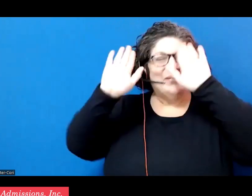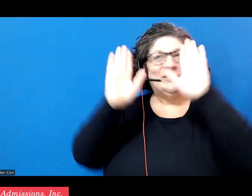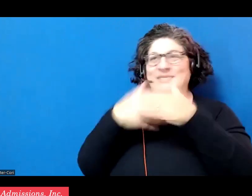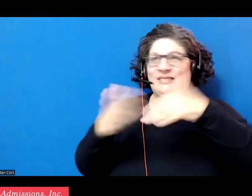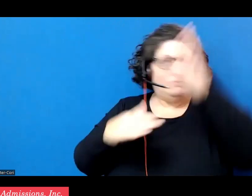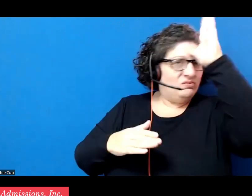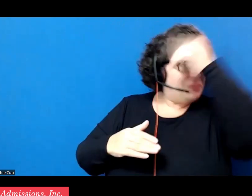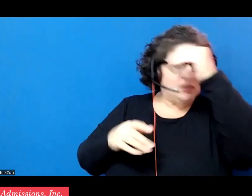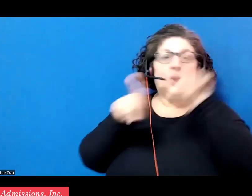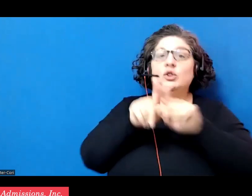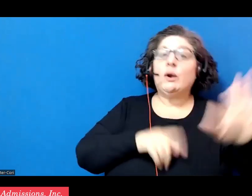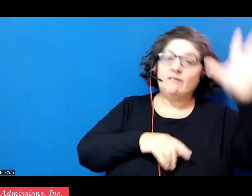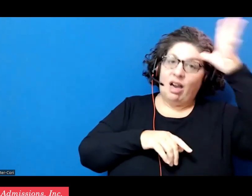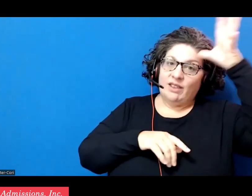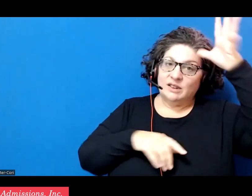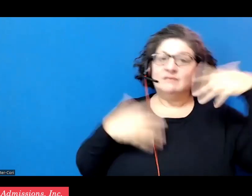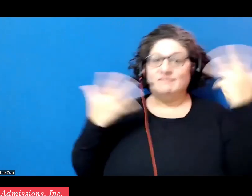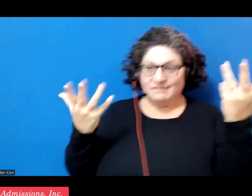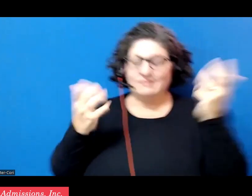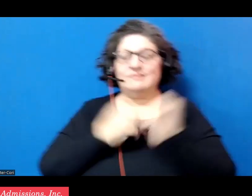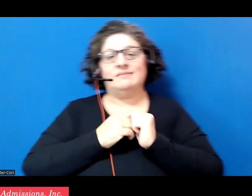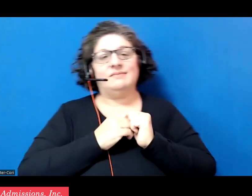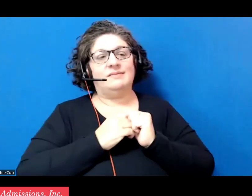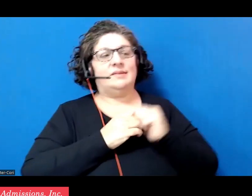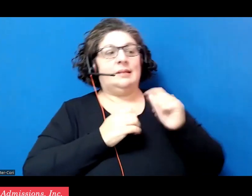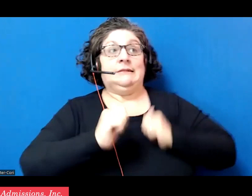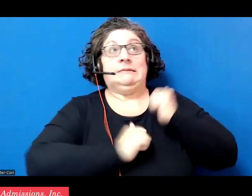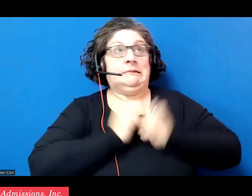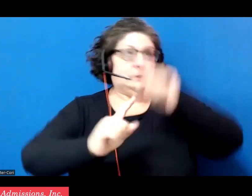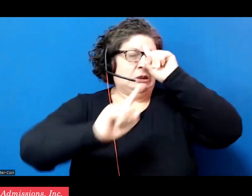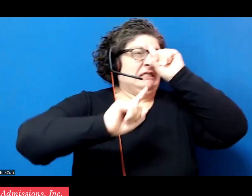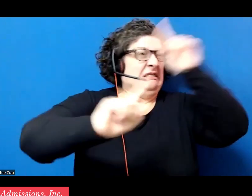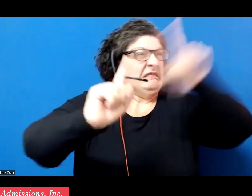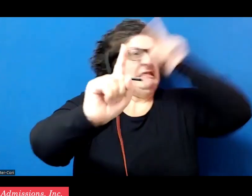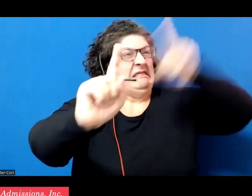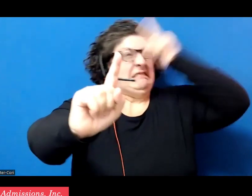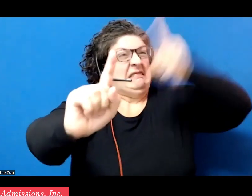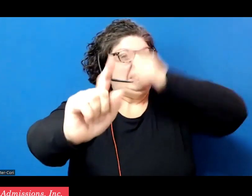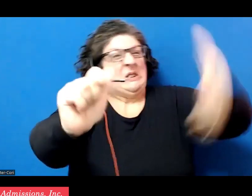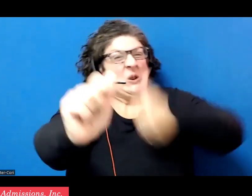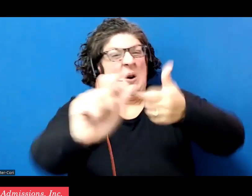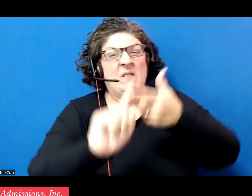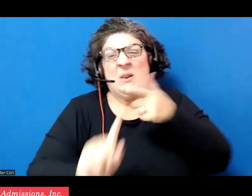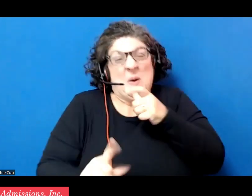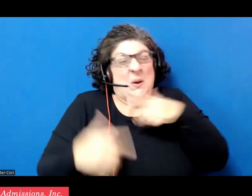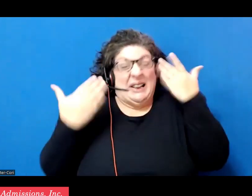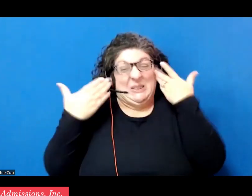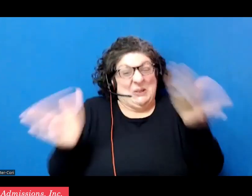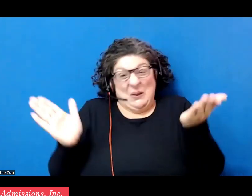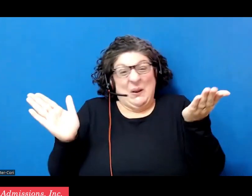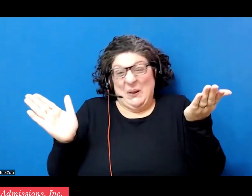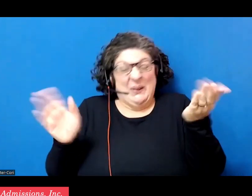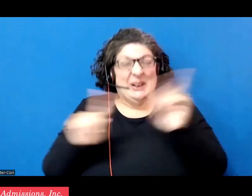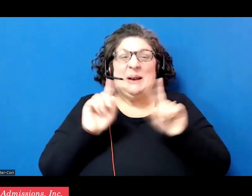And her father.So they're on a mission, I don't know, from whom, but not so helpful.